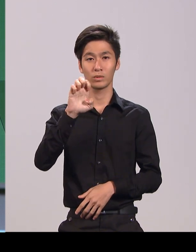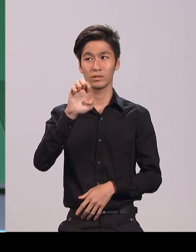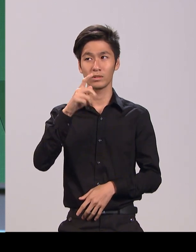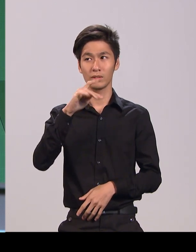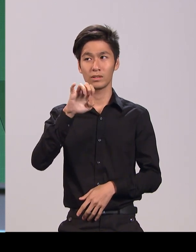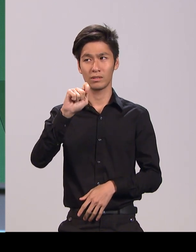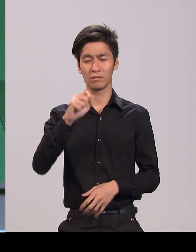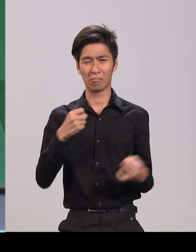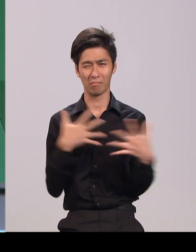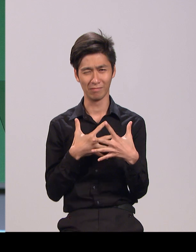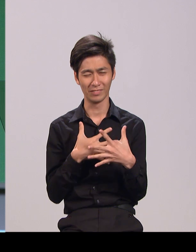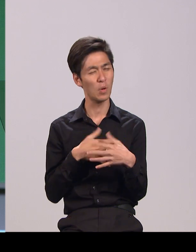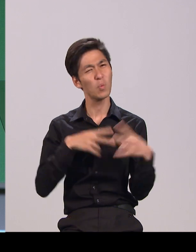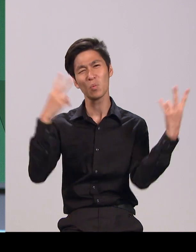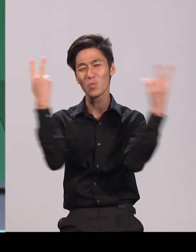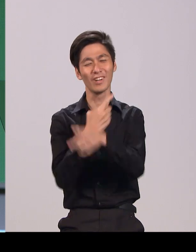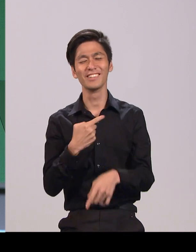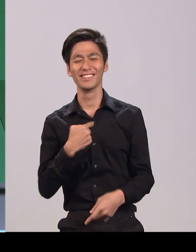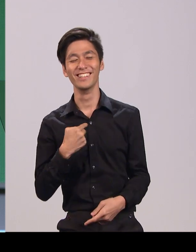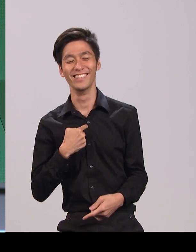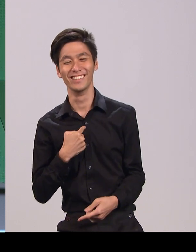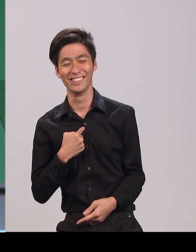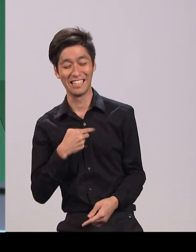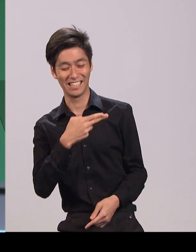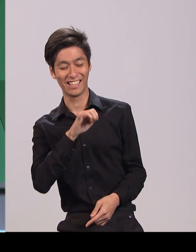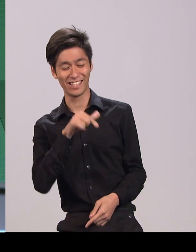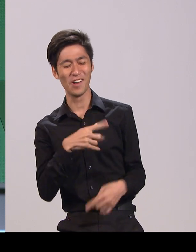Worse than what I gave you just now. Much worse.